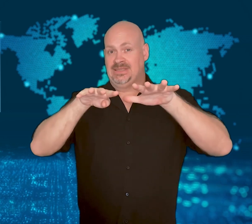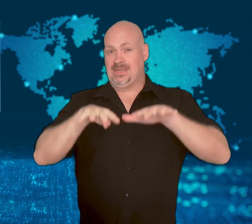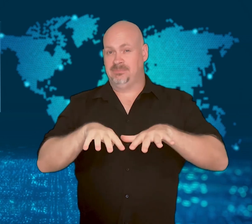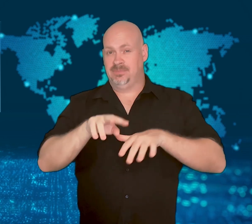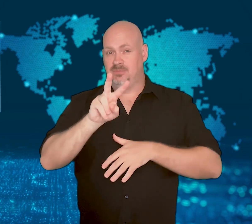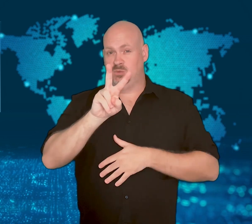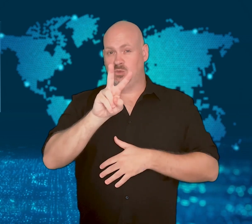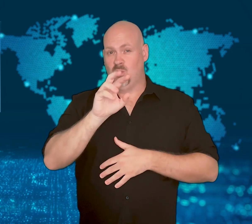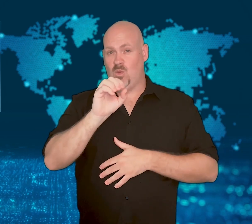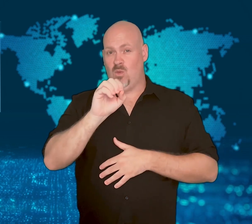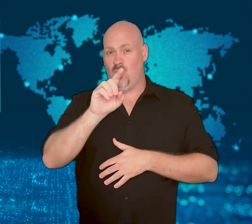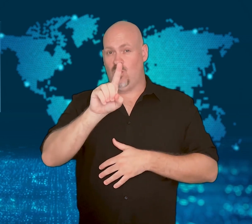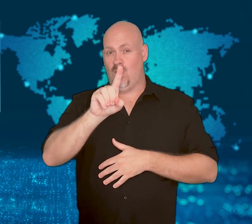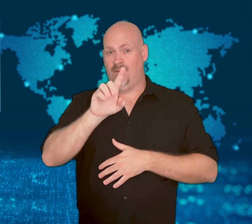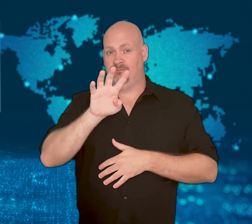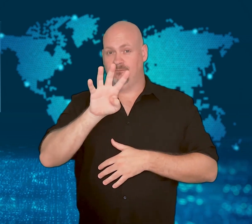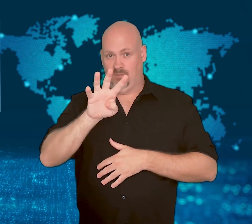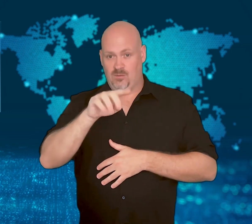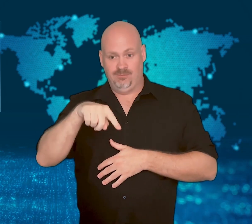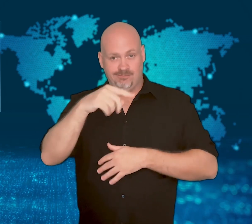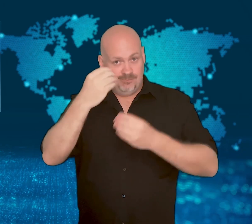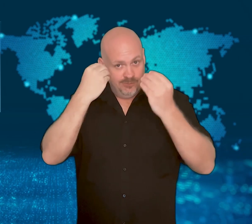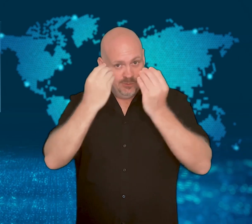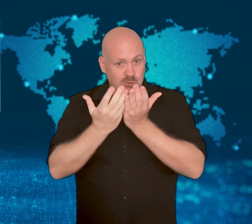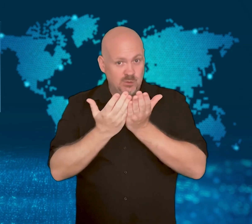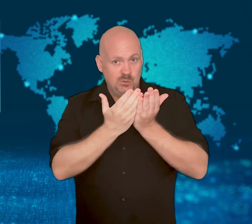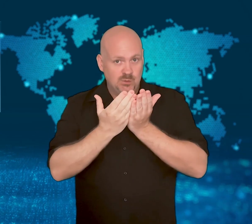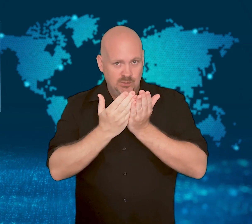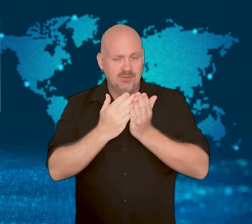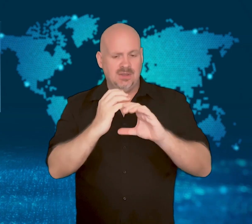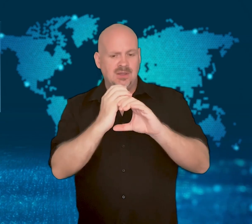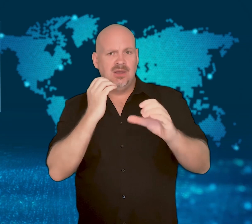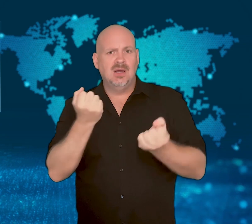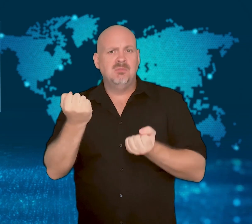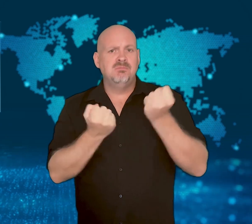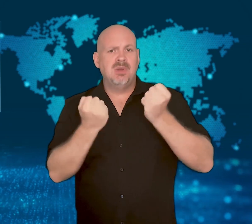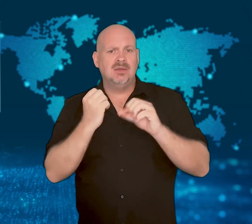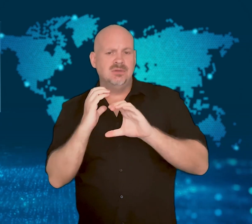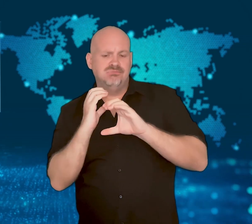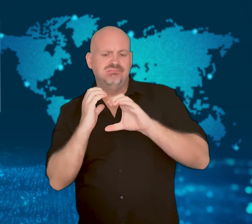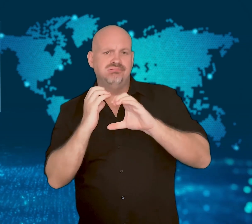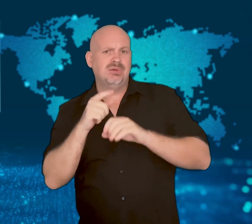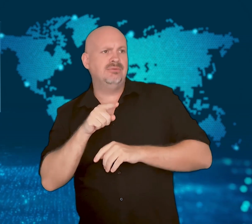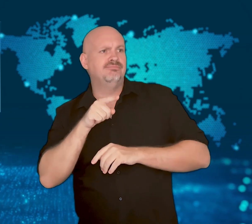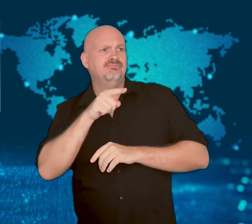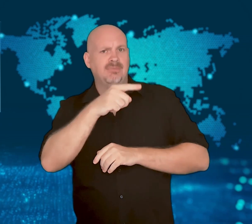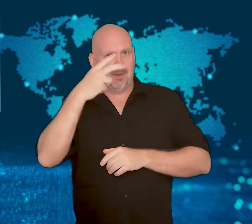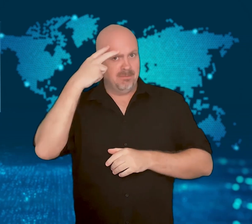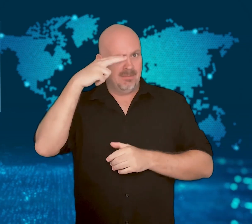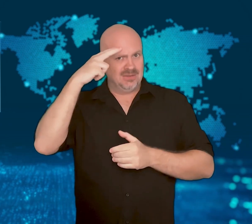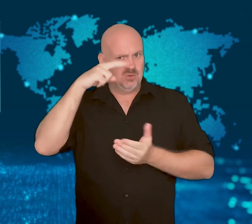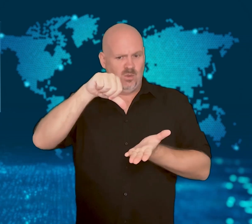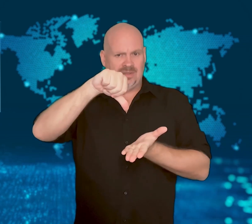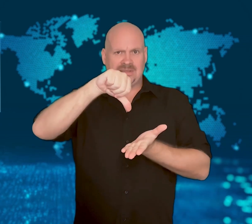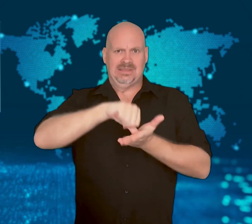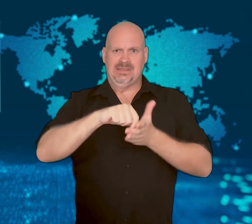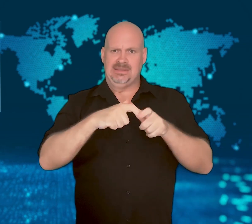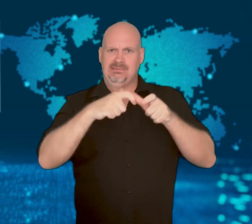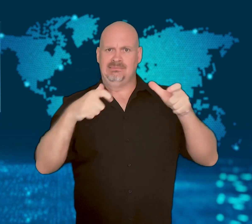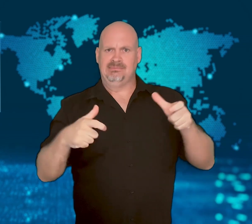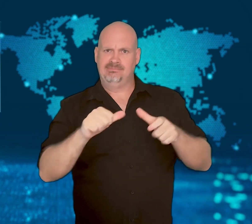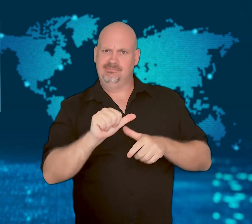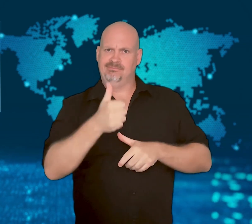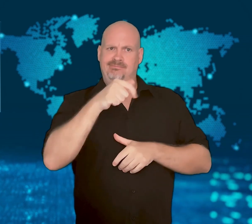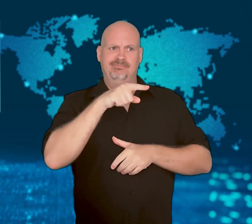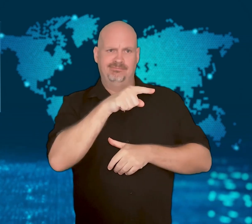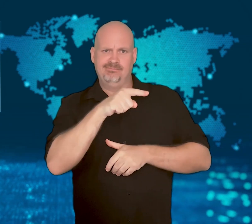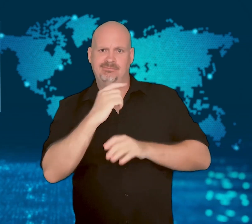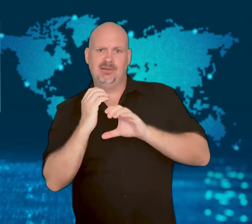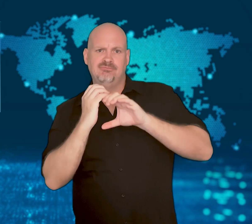In September 2014, the students disappeared when they were traveling by bus